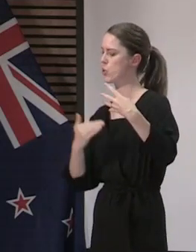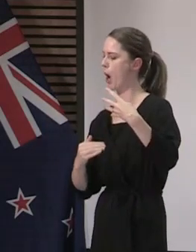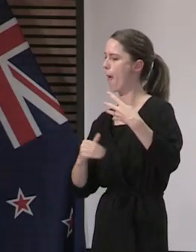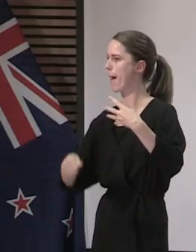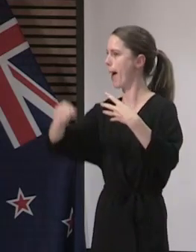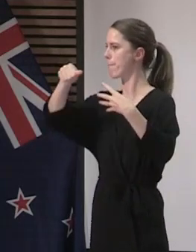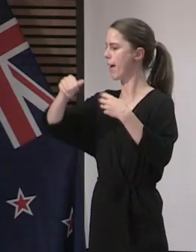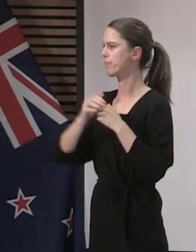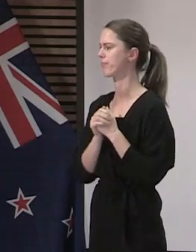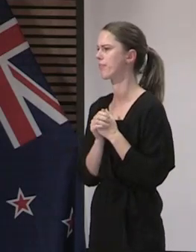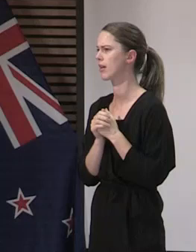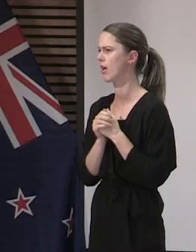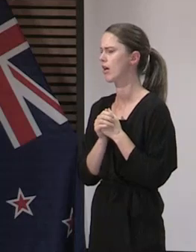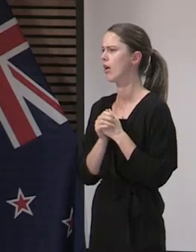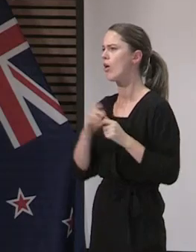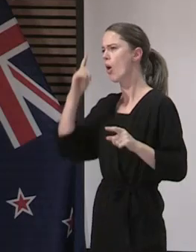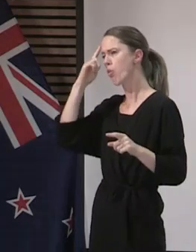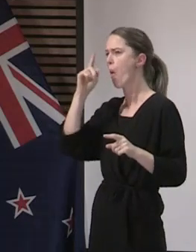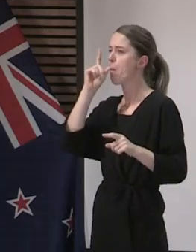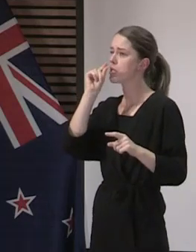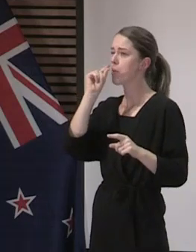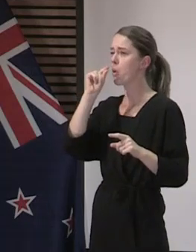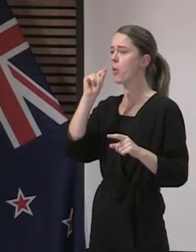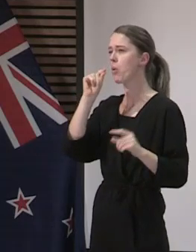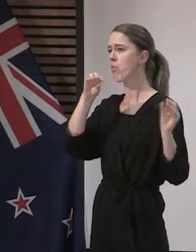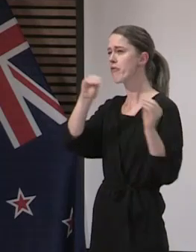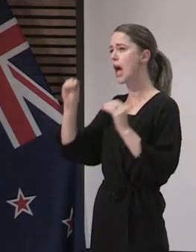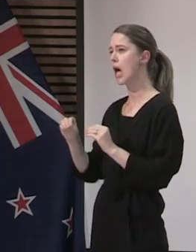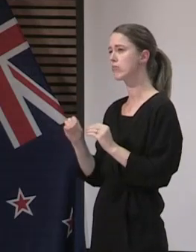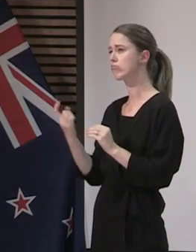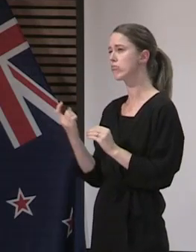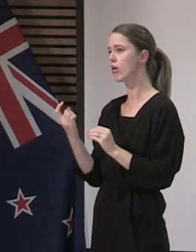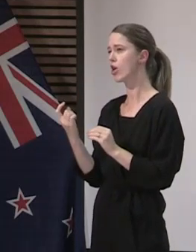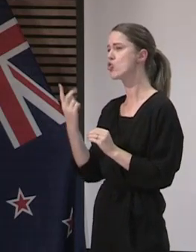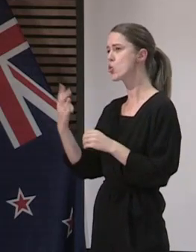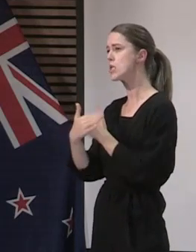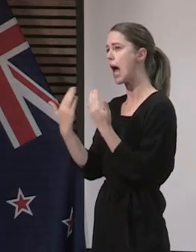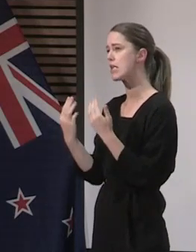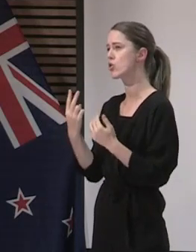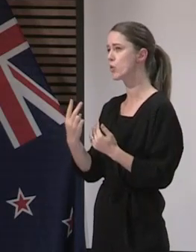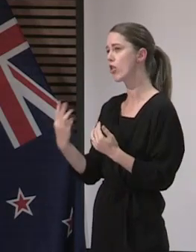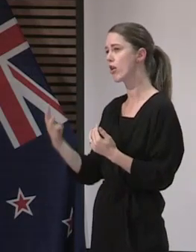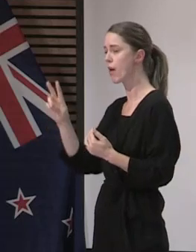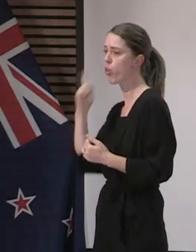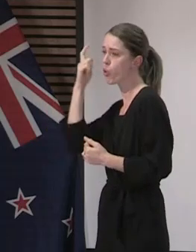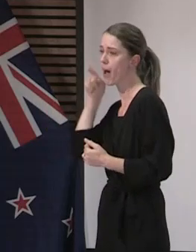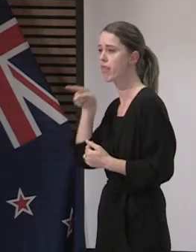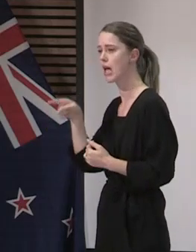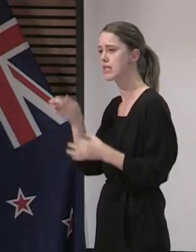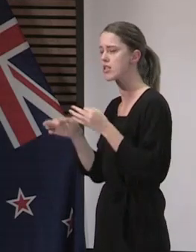likely it is that we will need to go back. We also considered